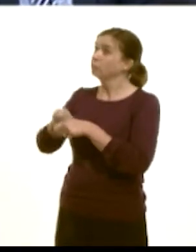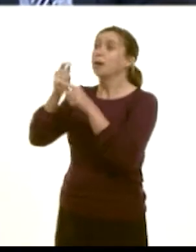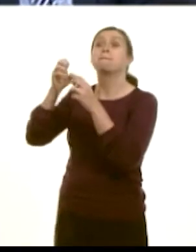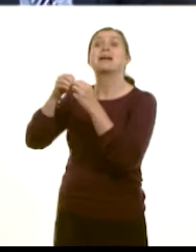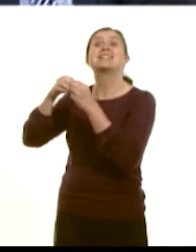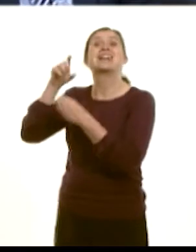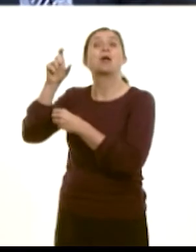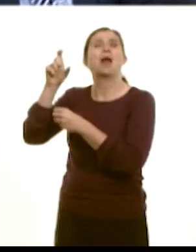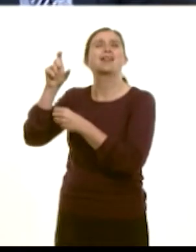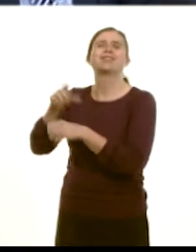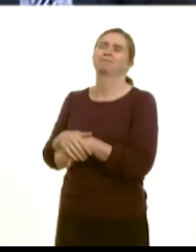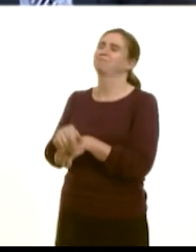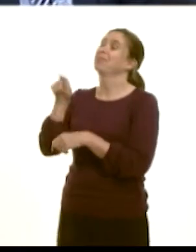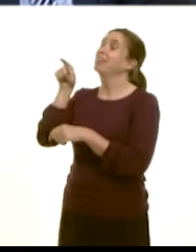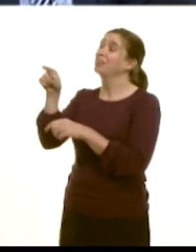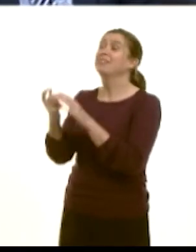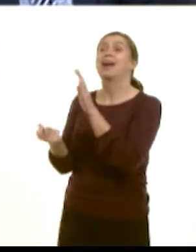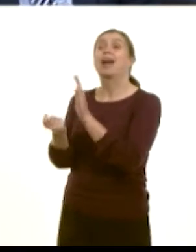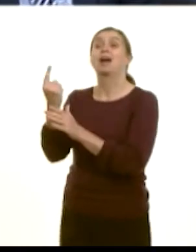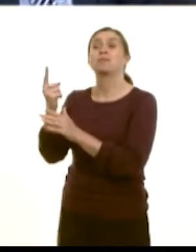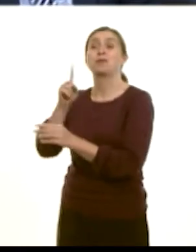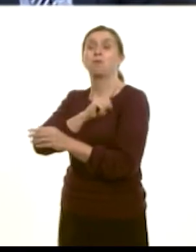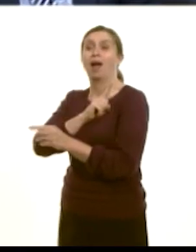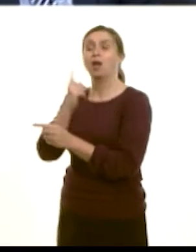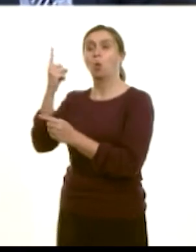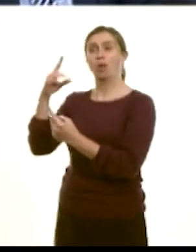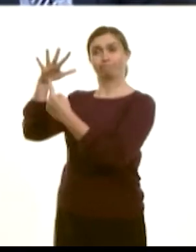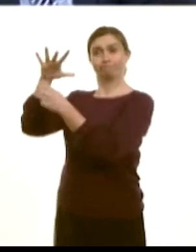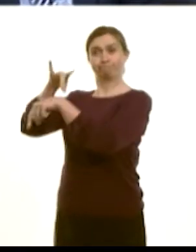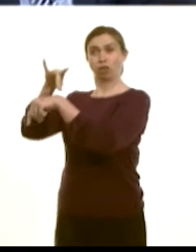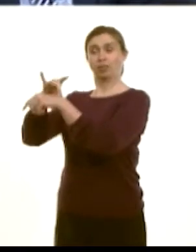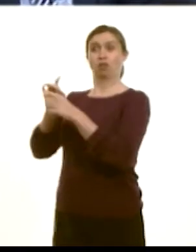particular issue that has been caused by the retirement of one consultant and the sudden death of another.